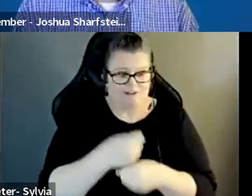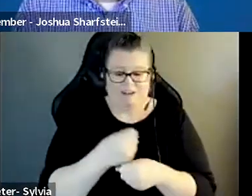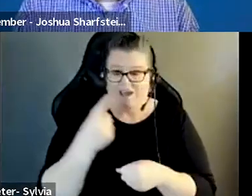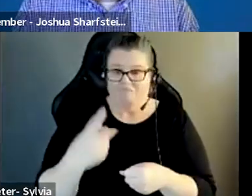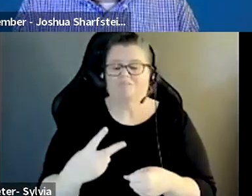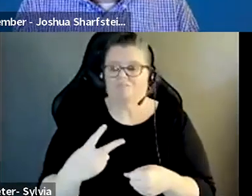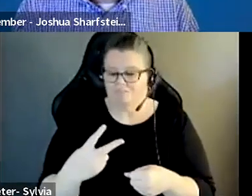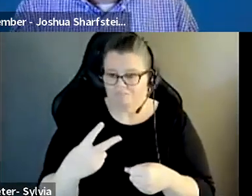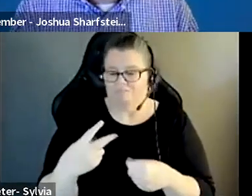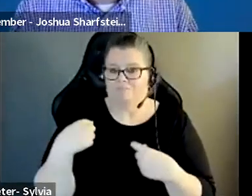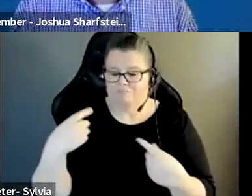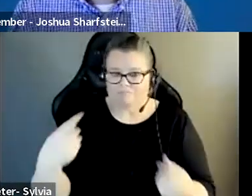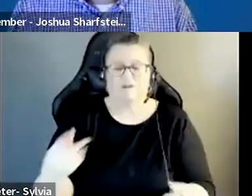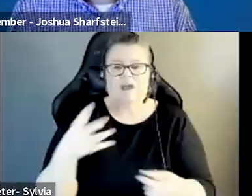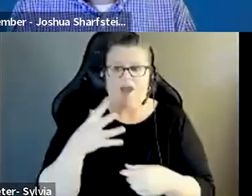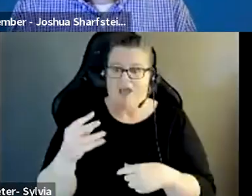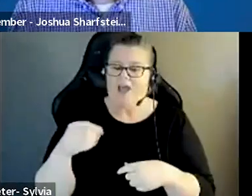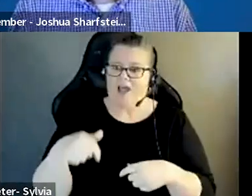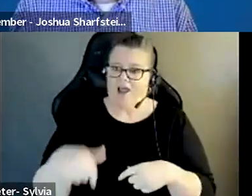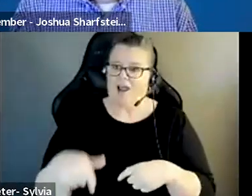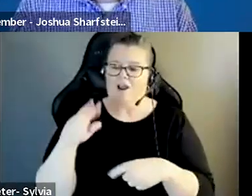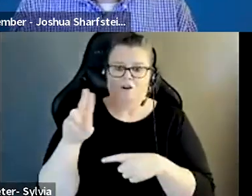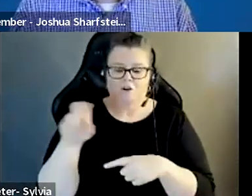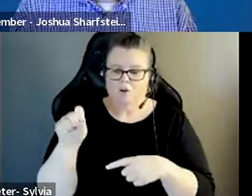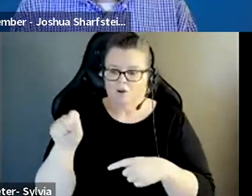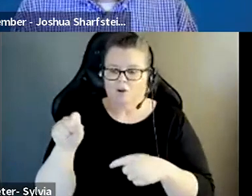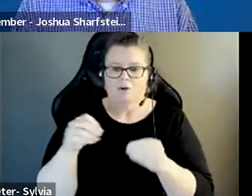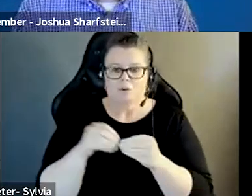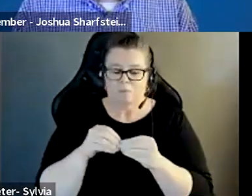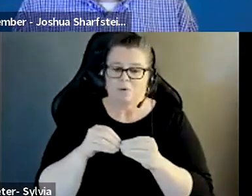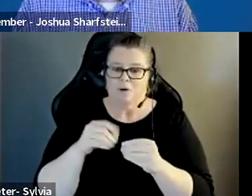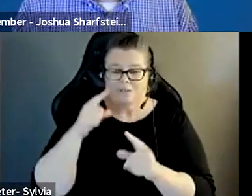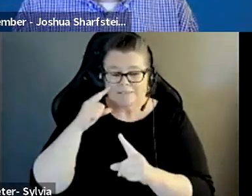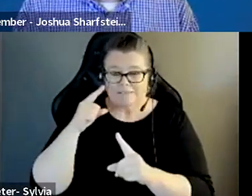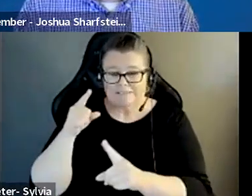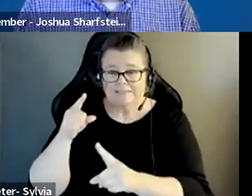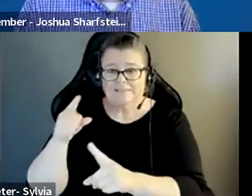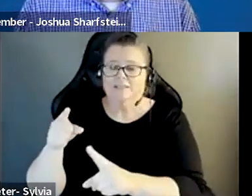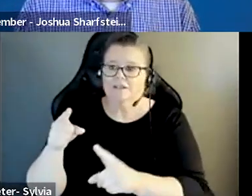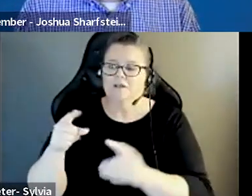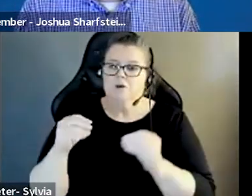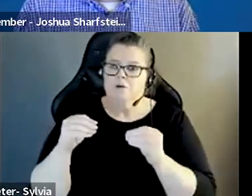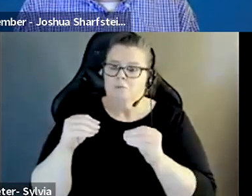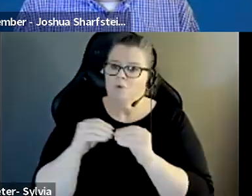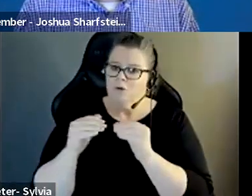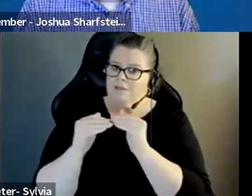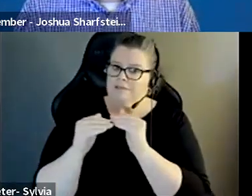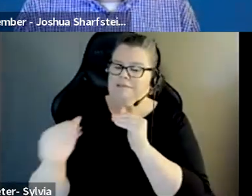you know, the country working towards a more -- closer towards a steady state and where we are, that we need to do this at CDC as well.